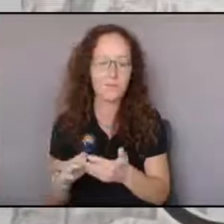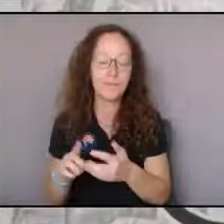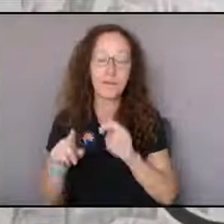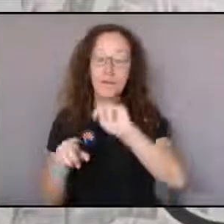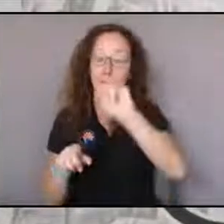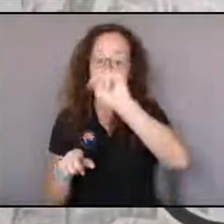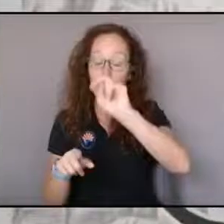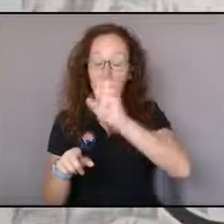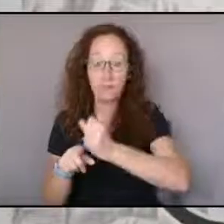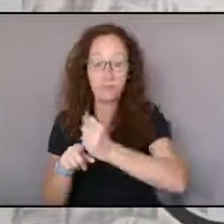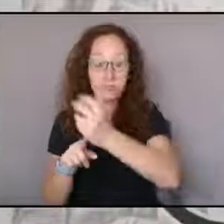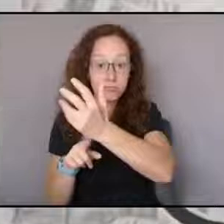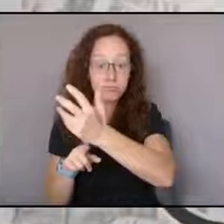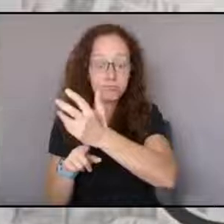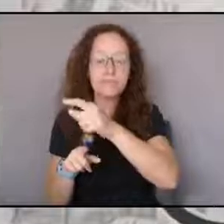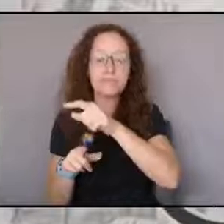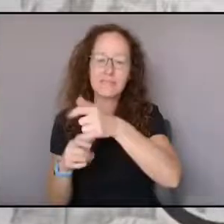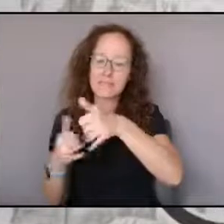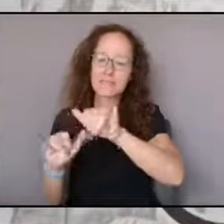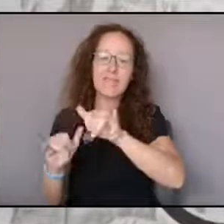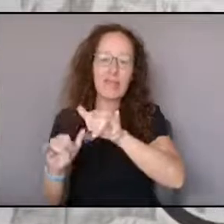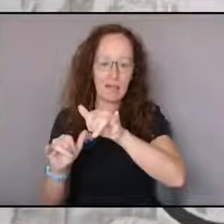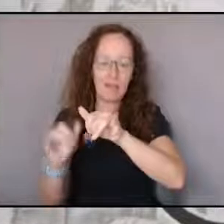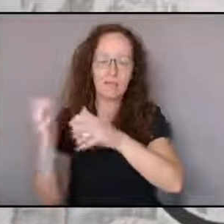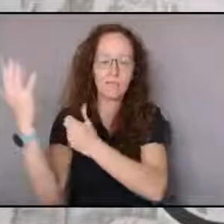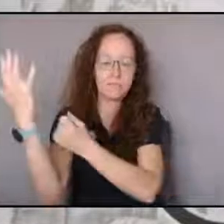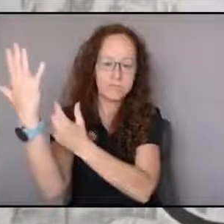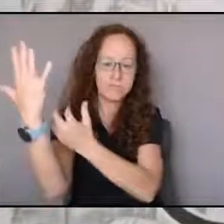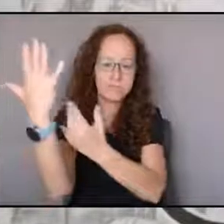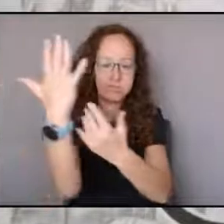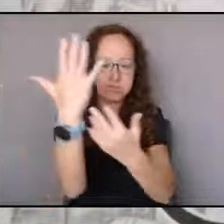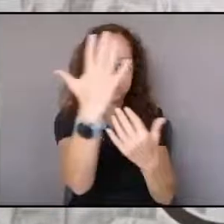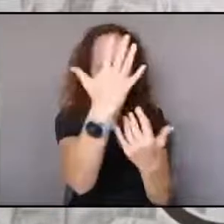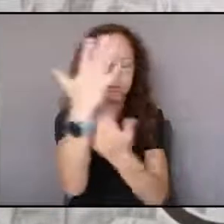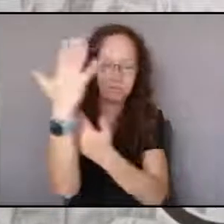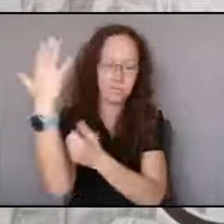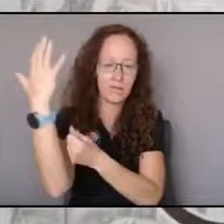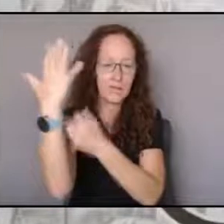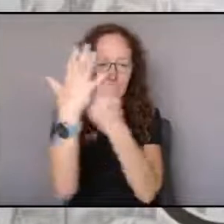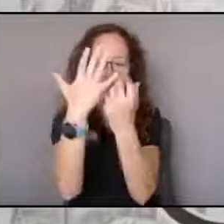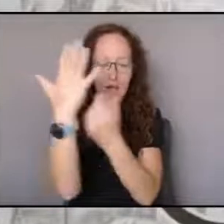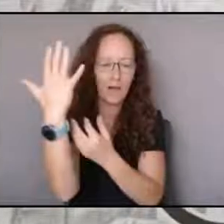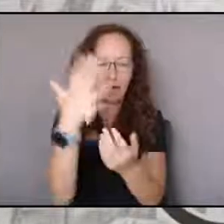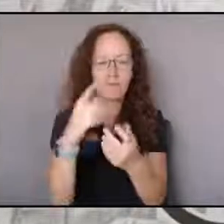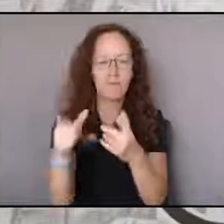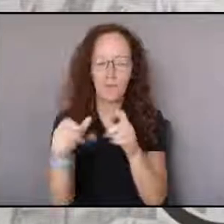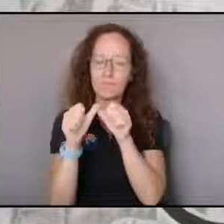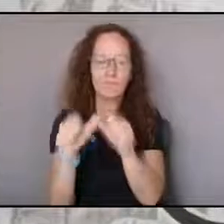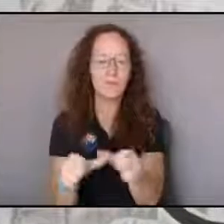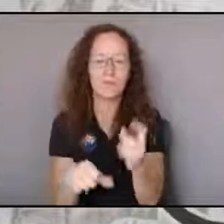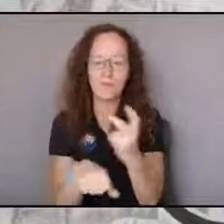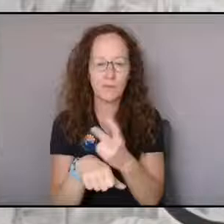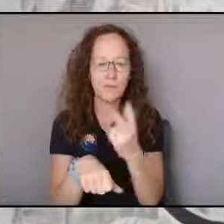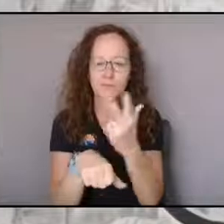BUT THE NORTH END OF SPRING MOUNTAIN IS STILL IN THAT TIMBER STAND AND IT IS GOING TO BE BURNING FOR THE NEXT